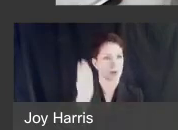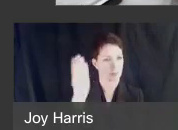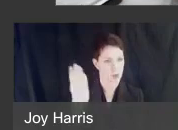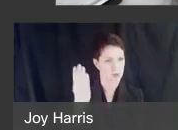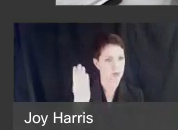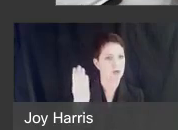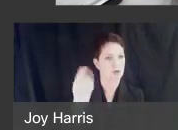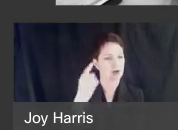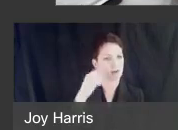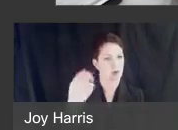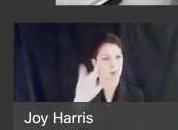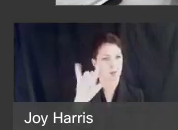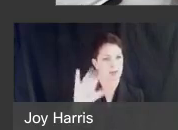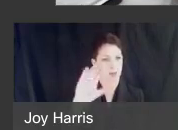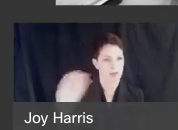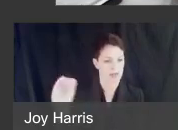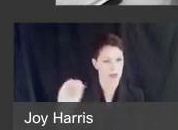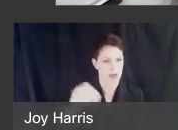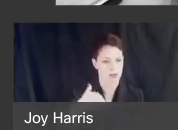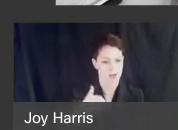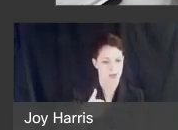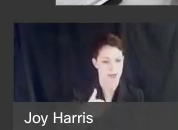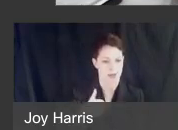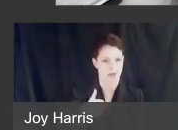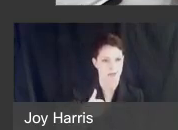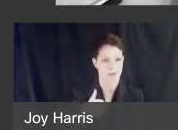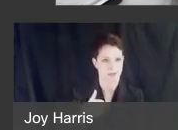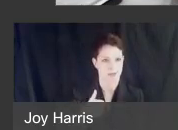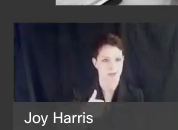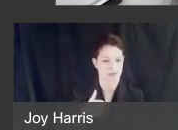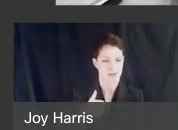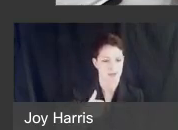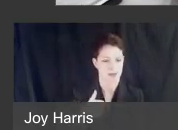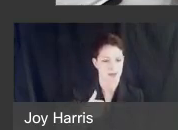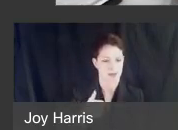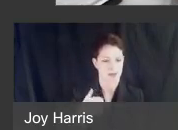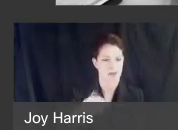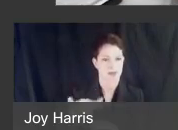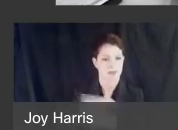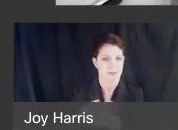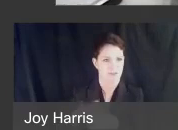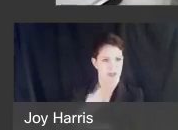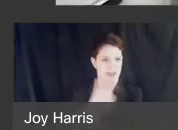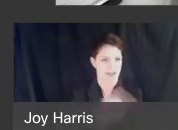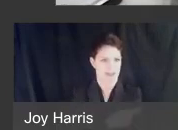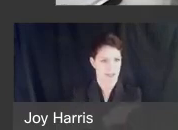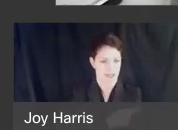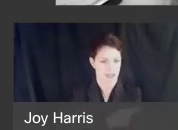County to have the regional vaccine site. I understand there was a call with Acting Health